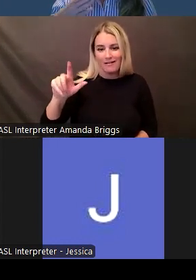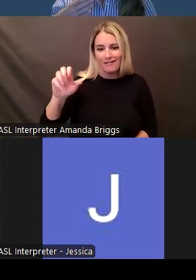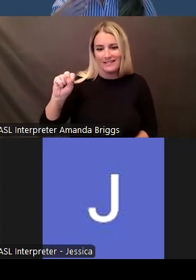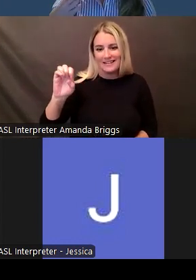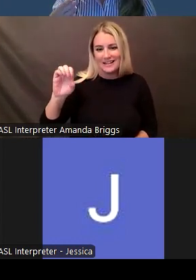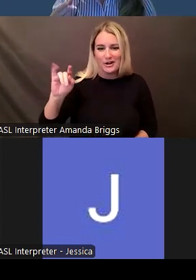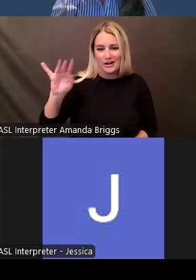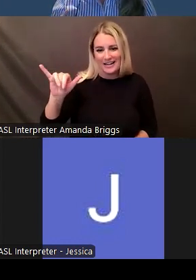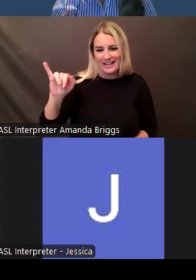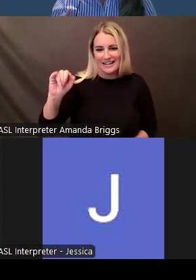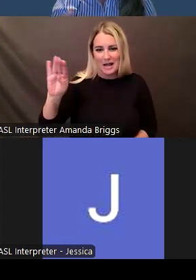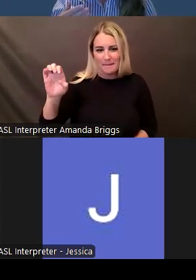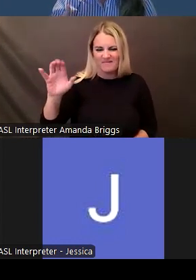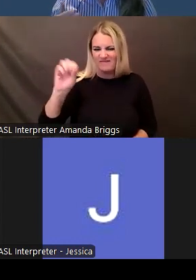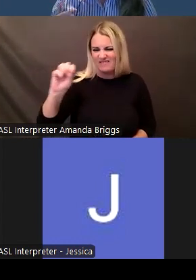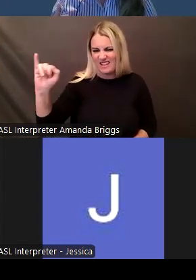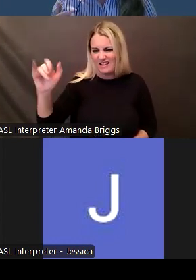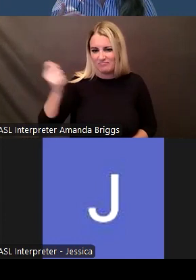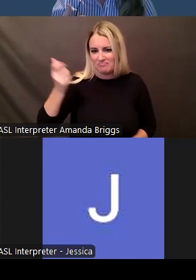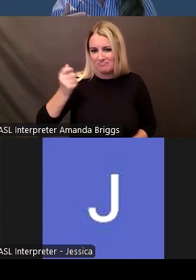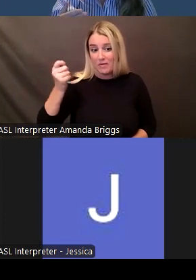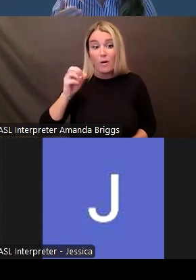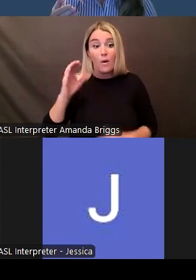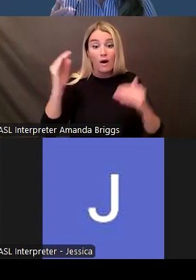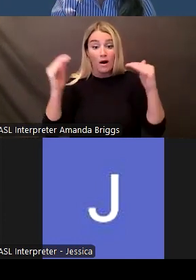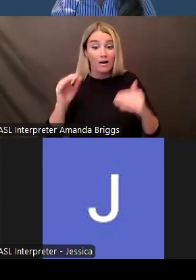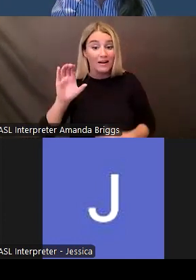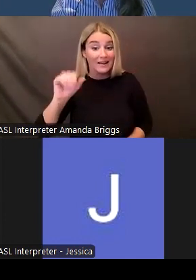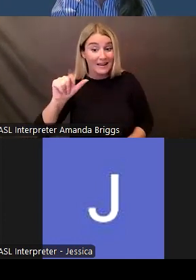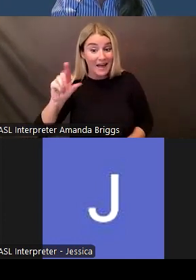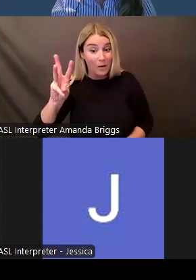or CalWorks, you're automatically eligible for Medi-Cal.